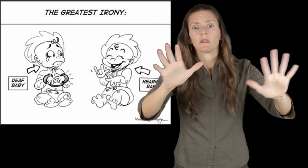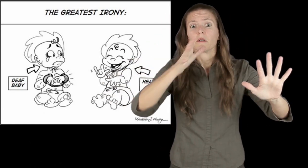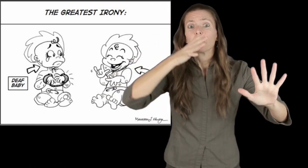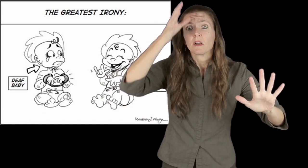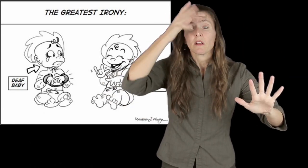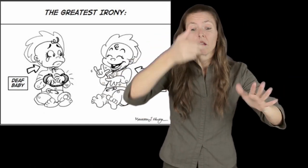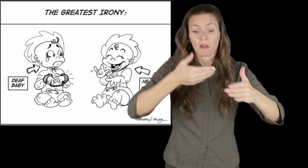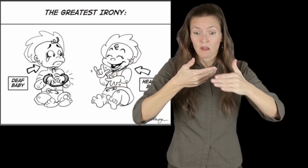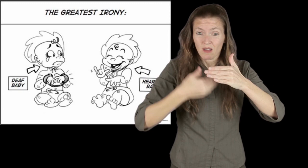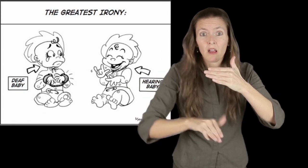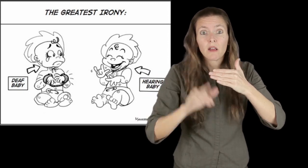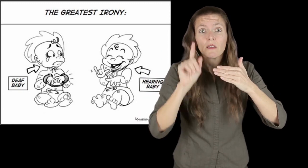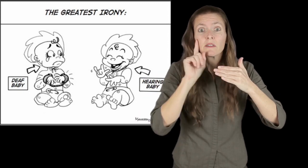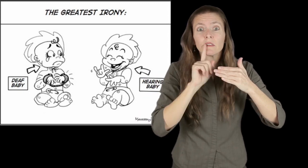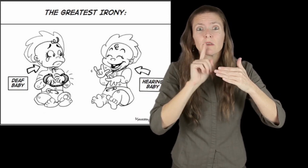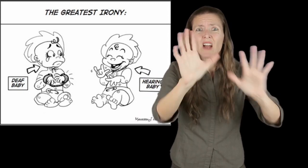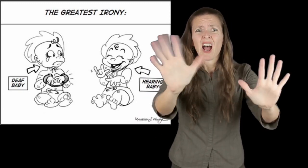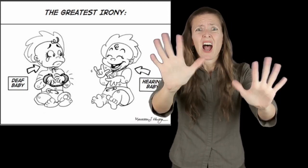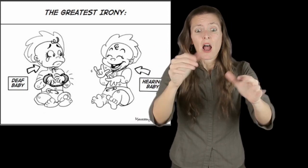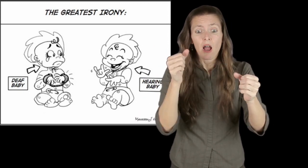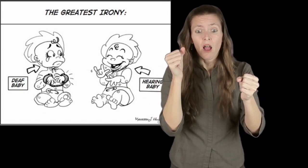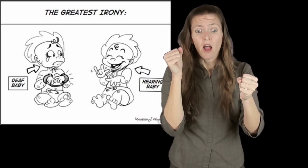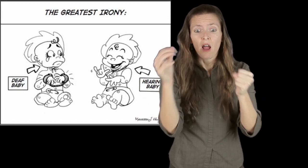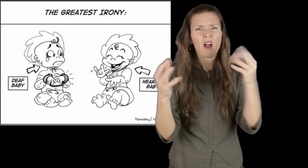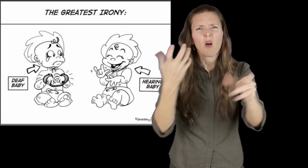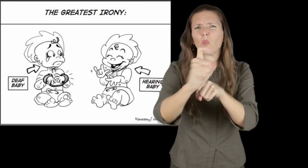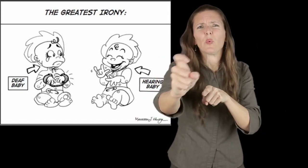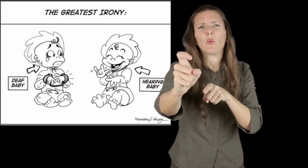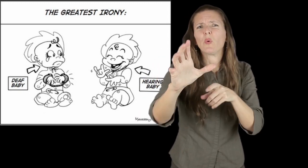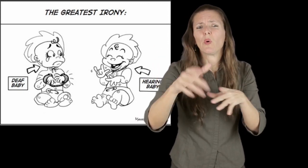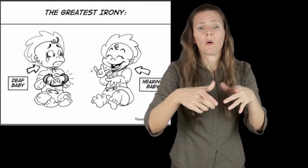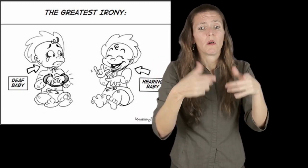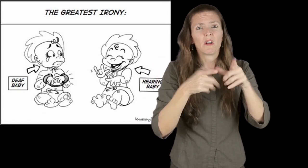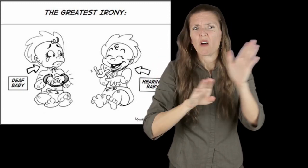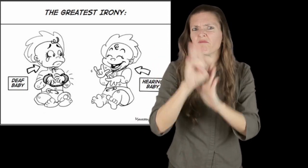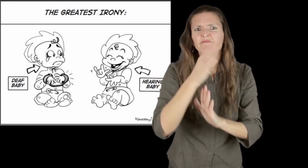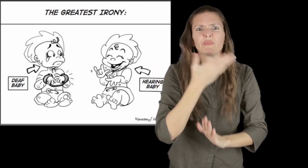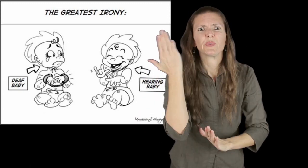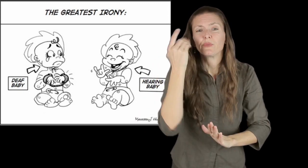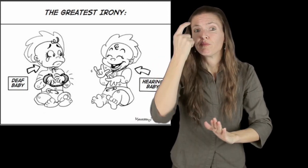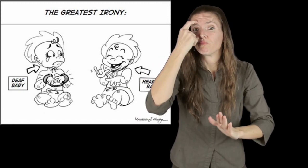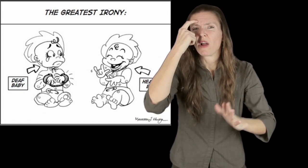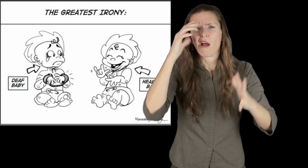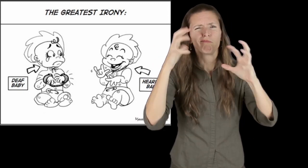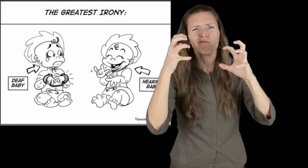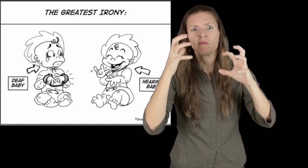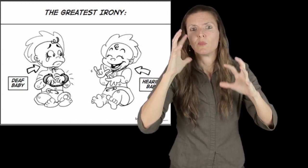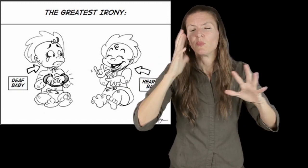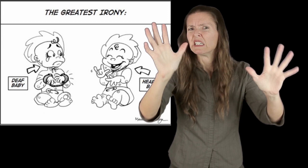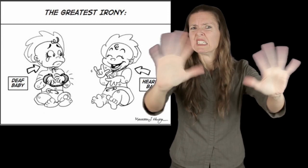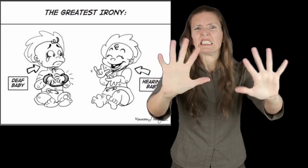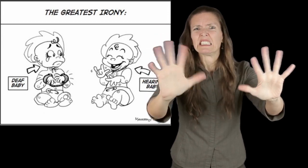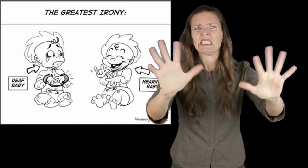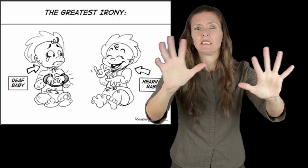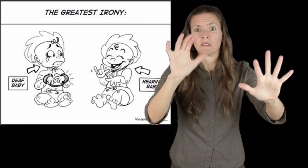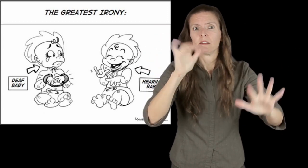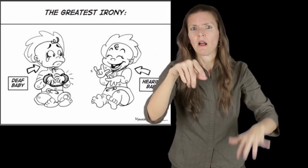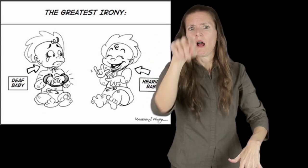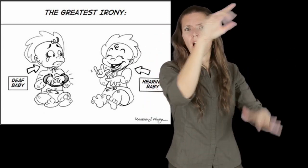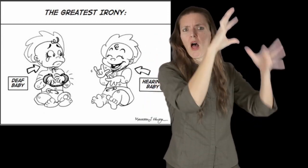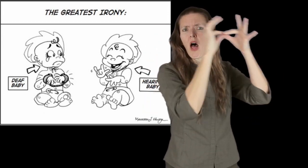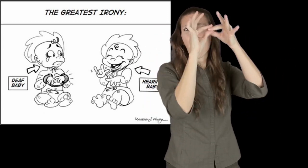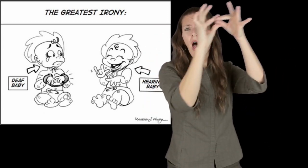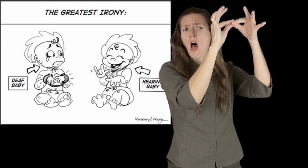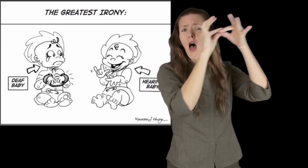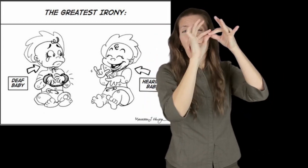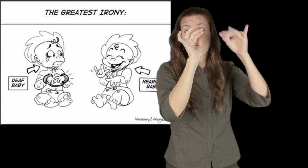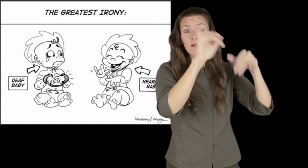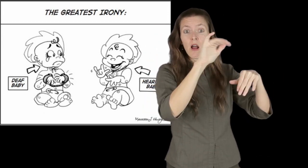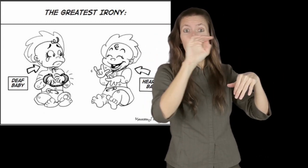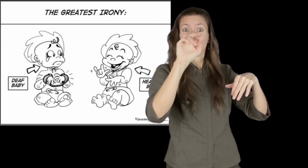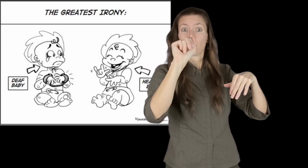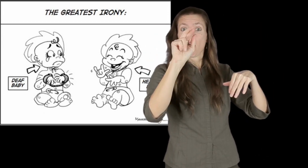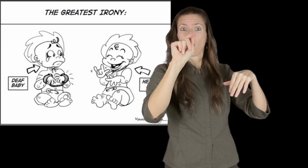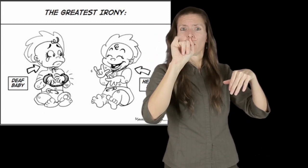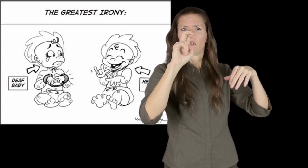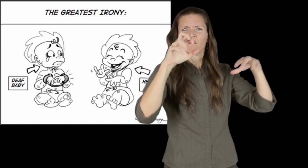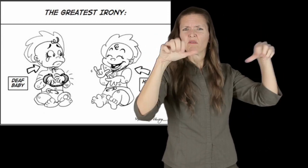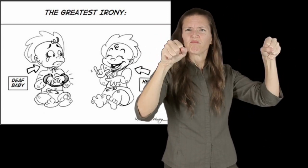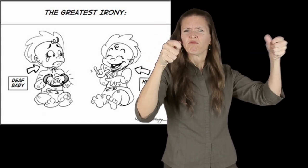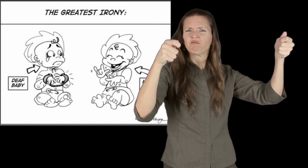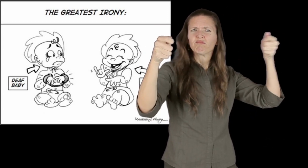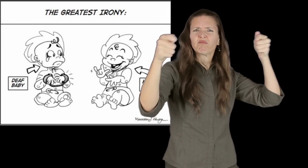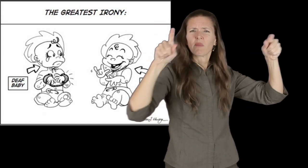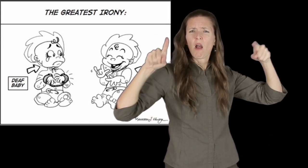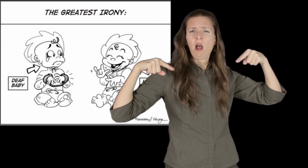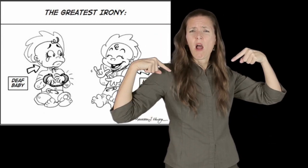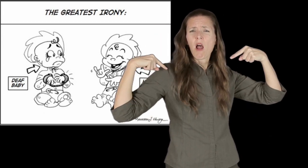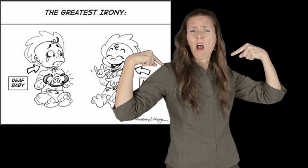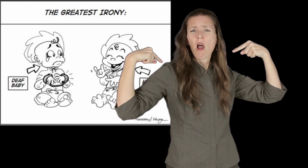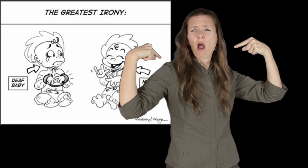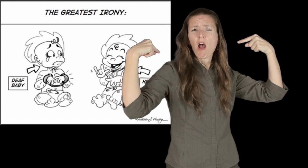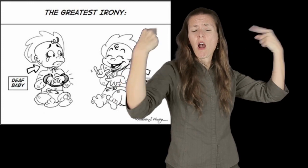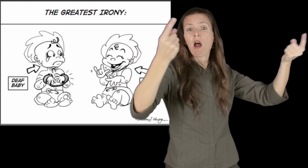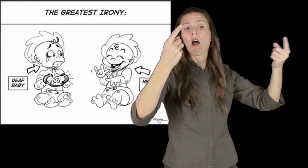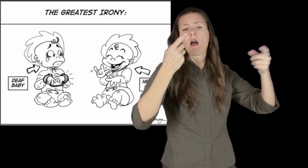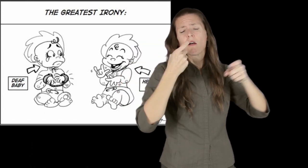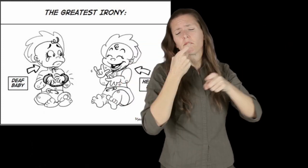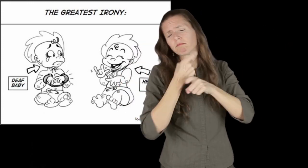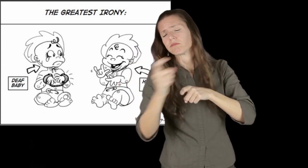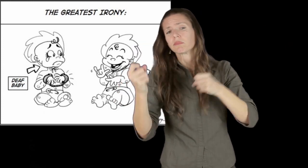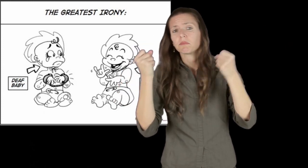“ruining” Deaf children’s language development, of the choice causing cognitive delays. This narrative has been a dominant narrative for many, many years,